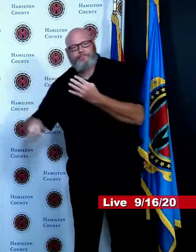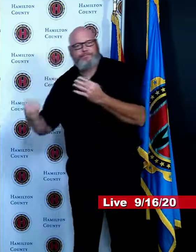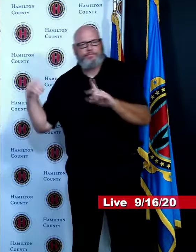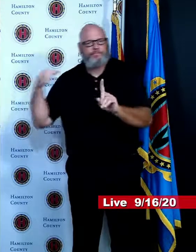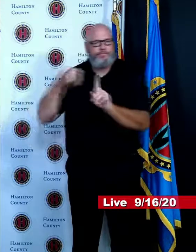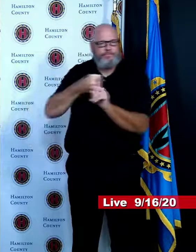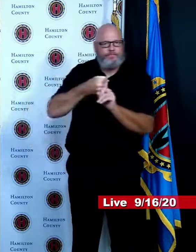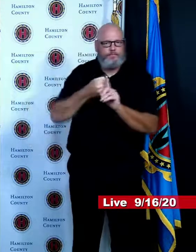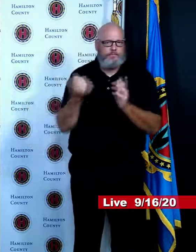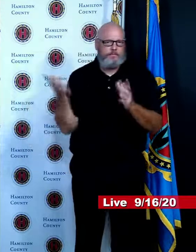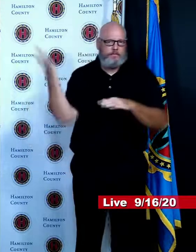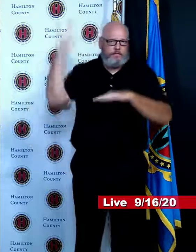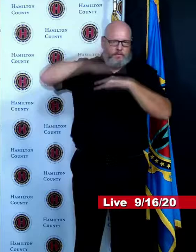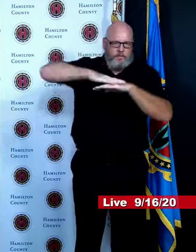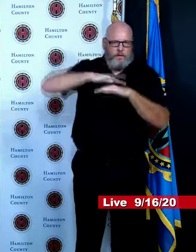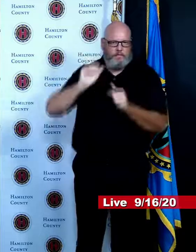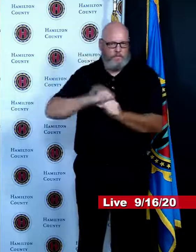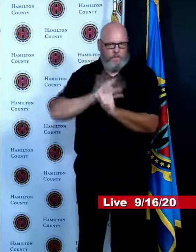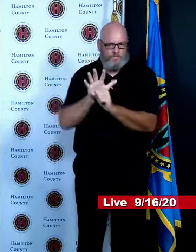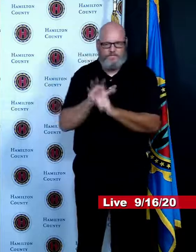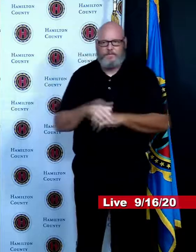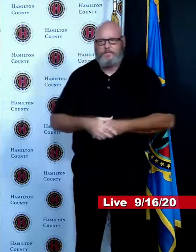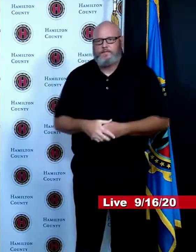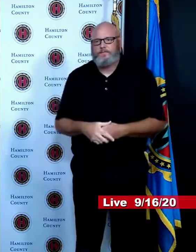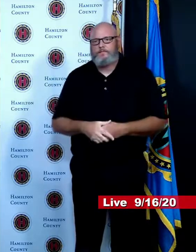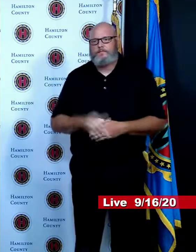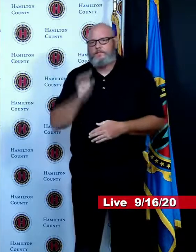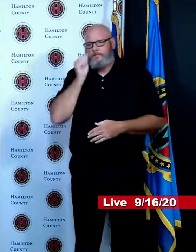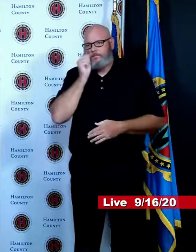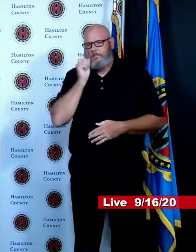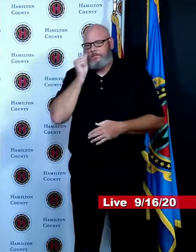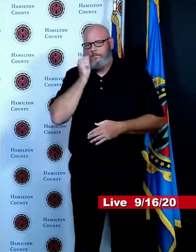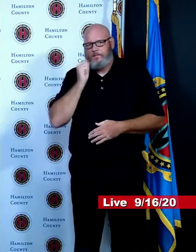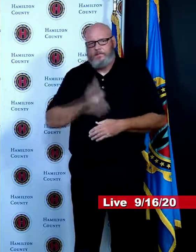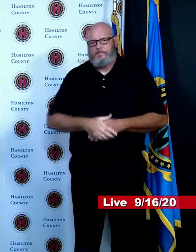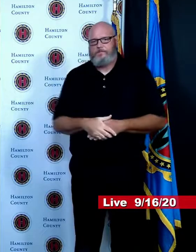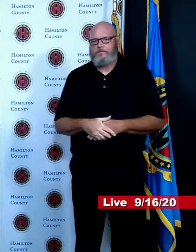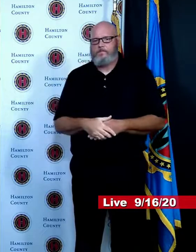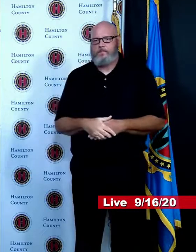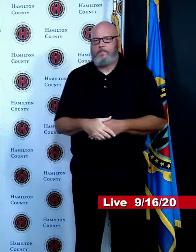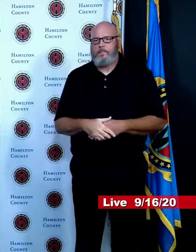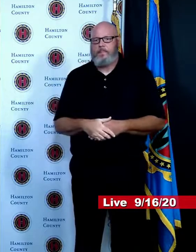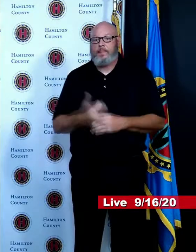and Preble County above us as in Montgomery County in red and Hamilton